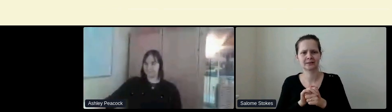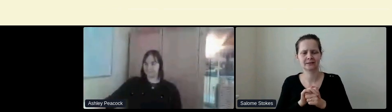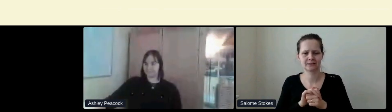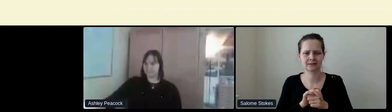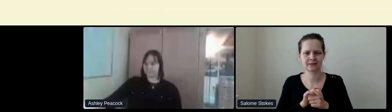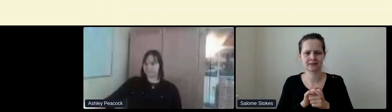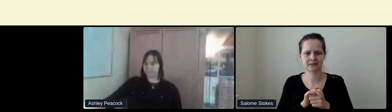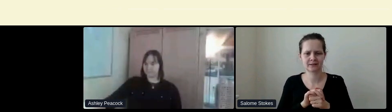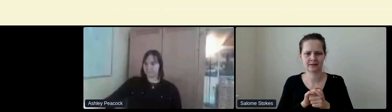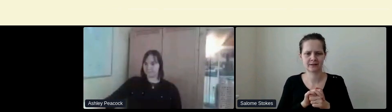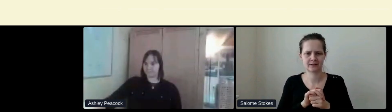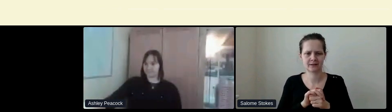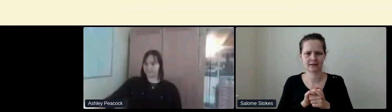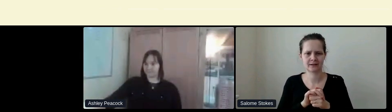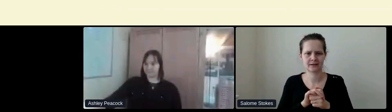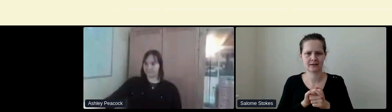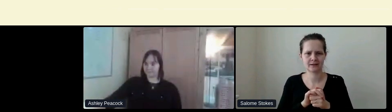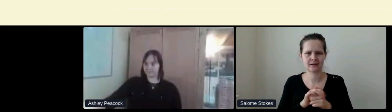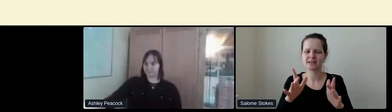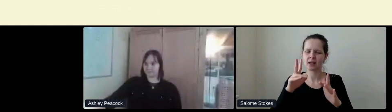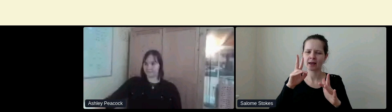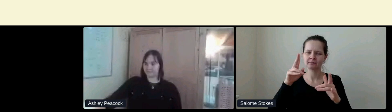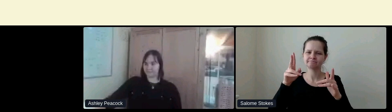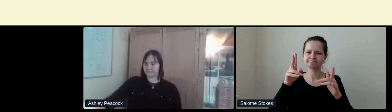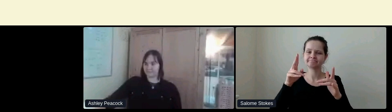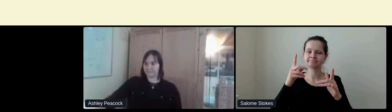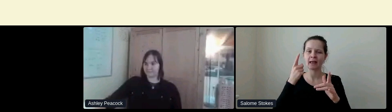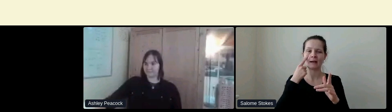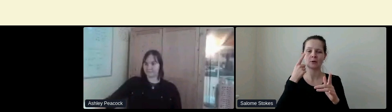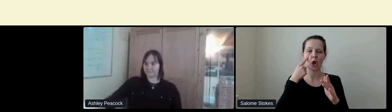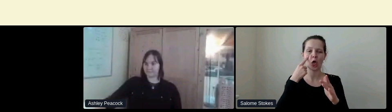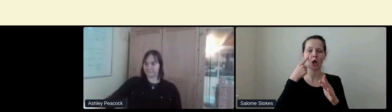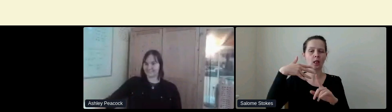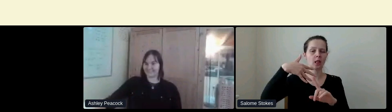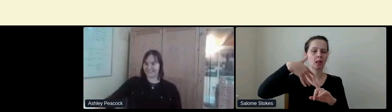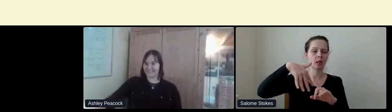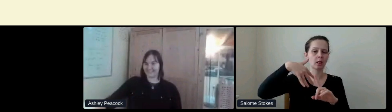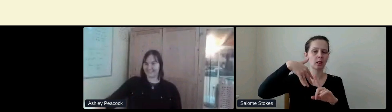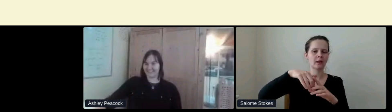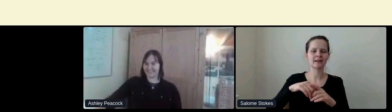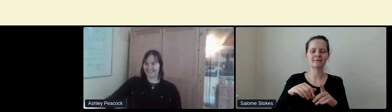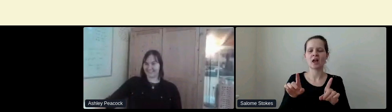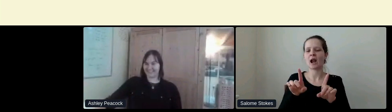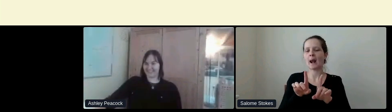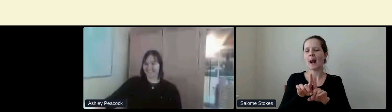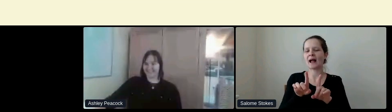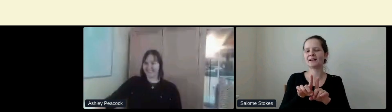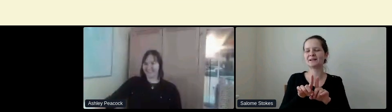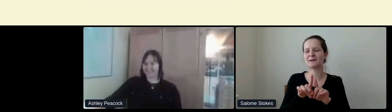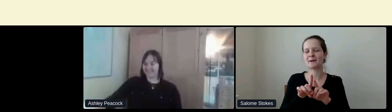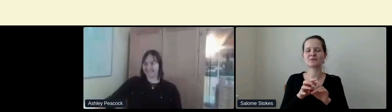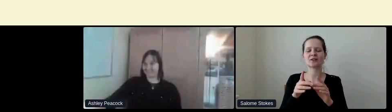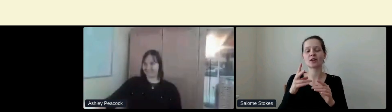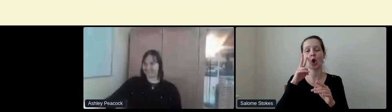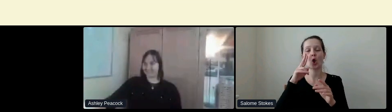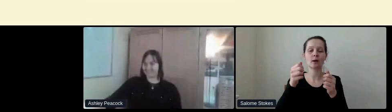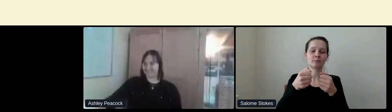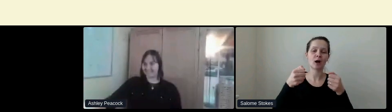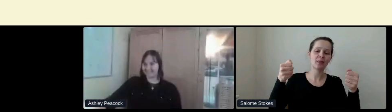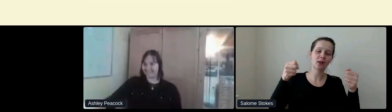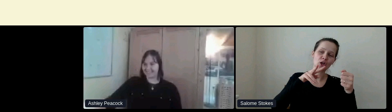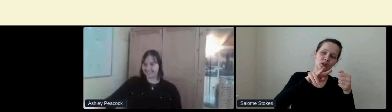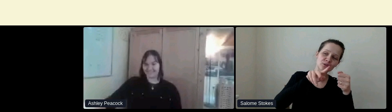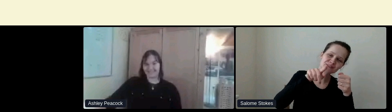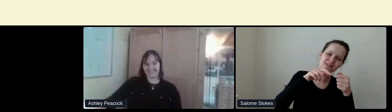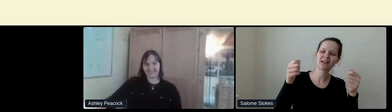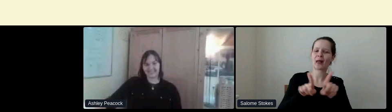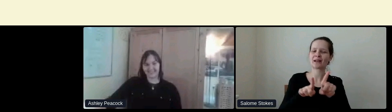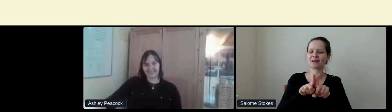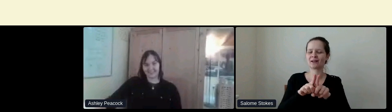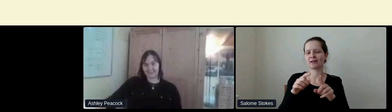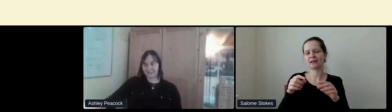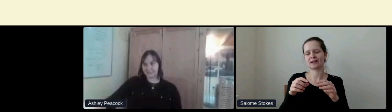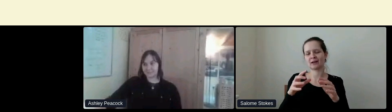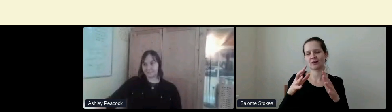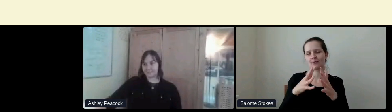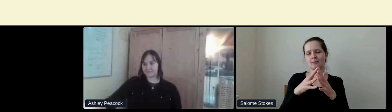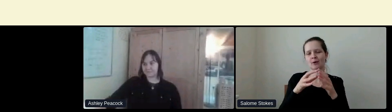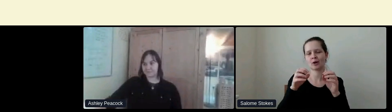look behind the curtains if you like. When you see us super stressed out,